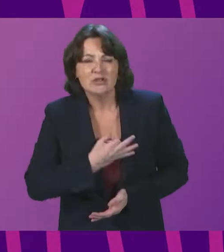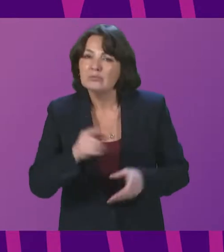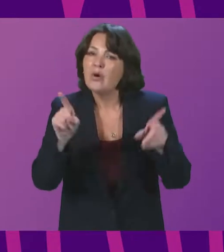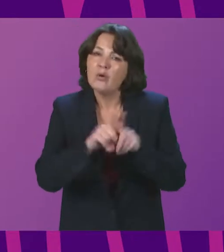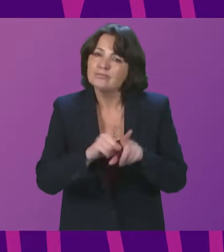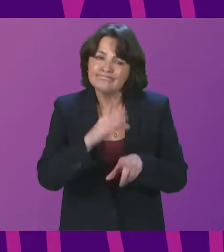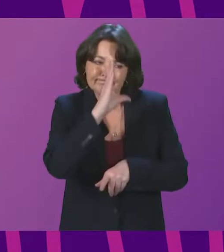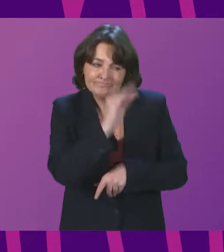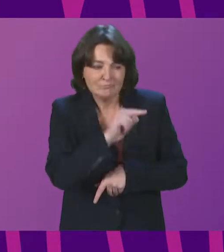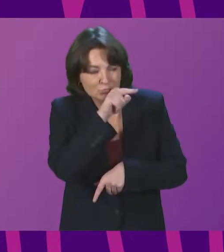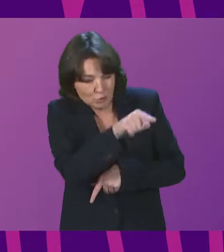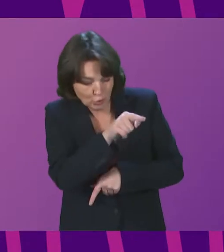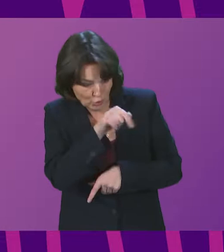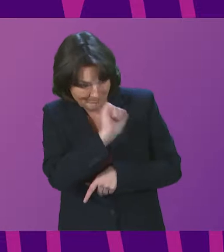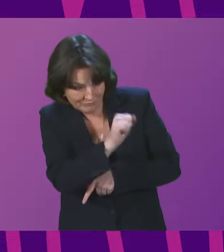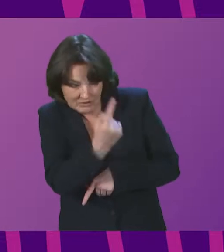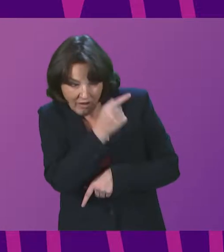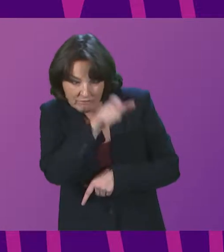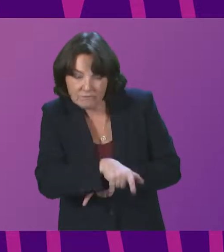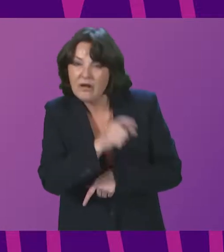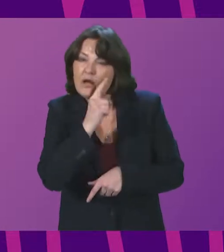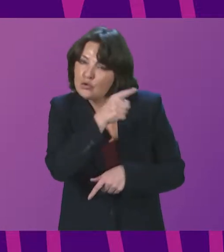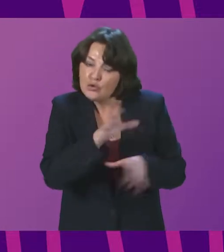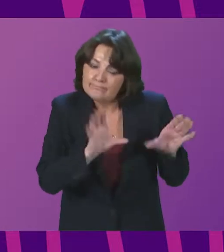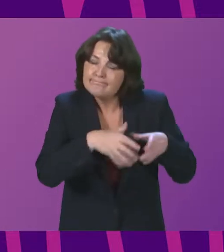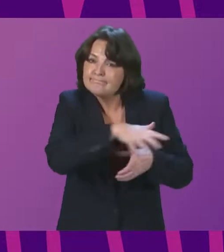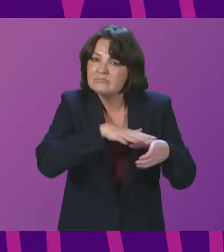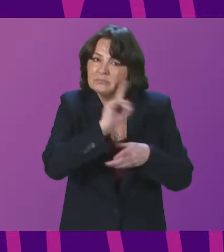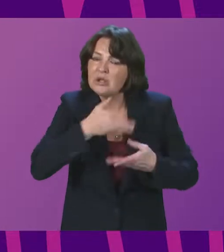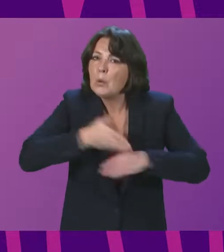active she and her office have been on behalf of her constituents on this issue.